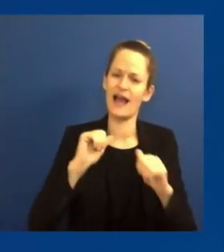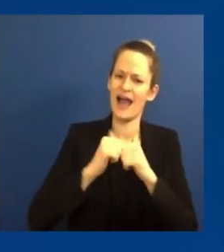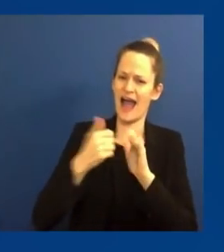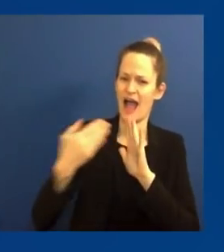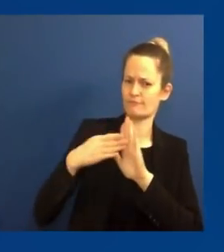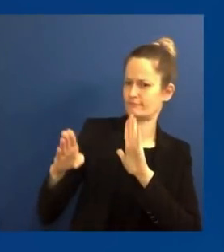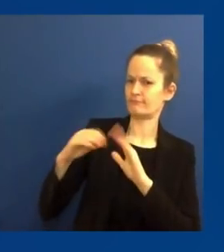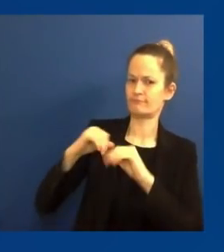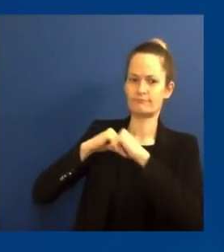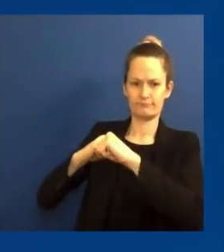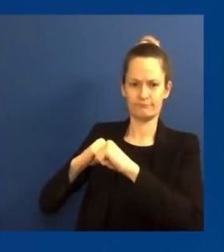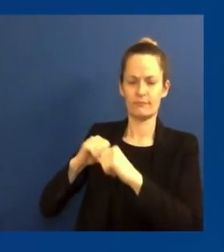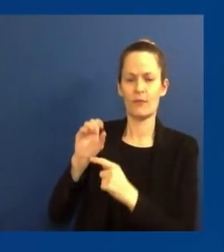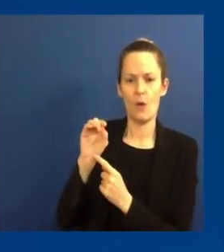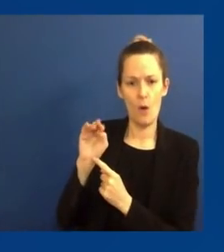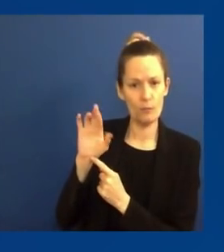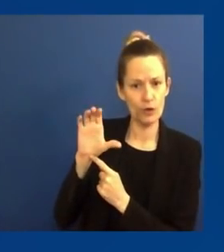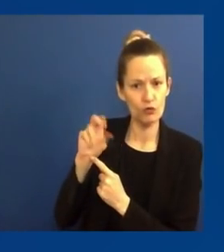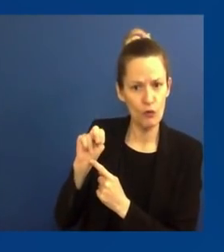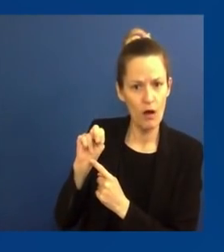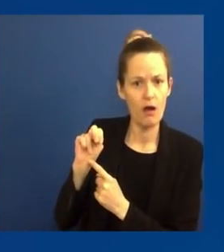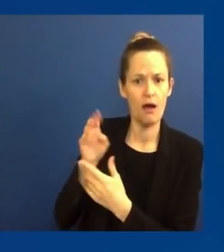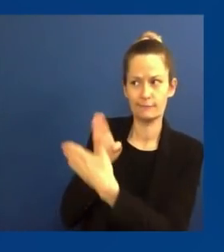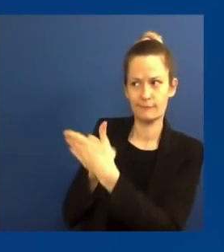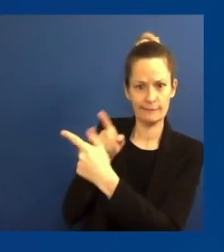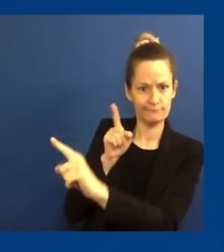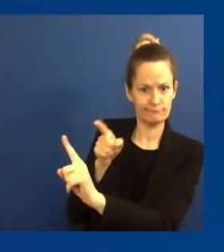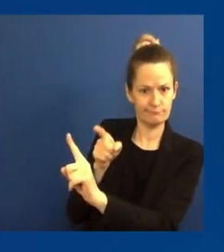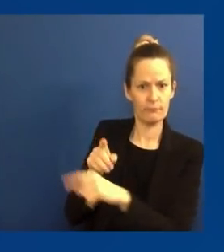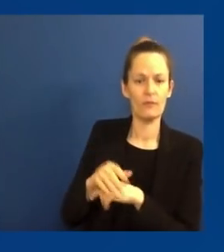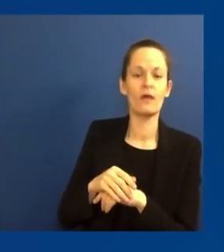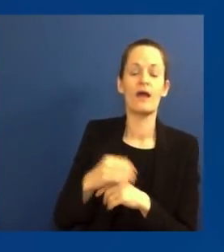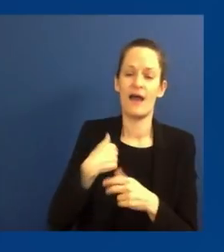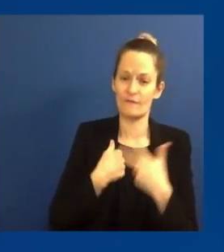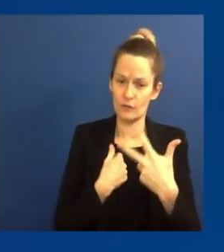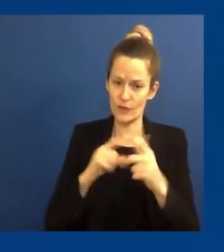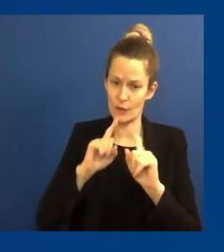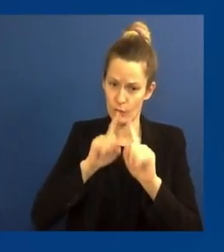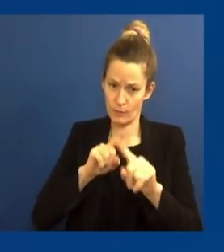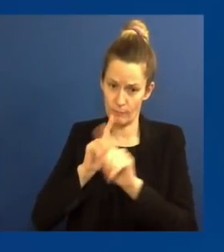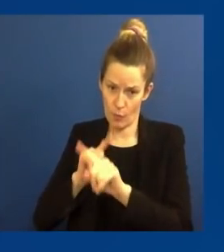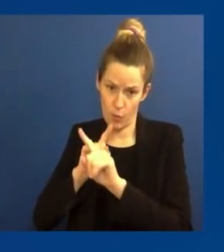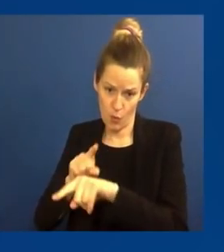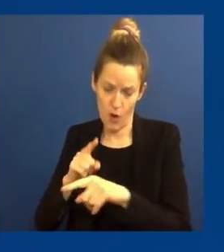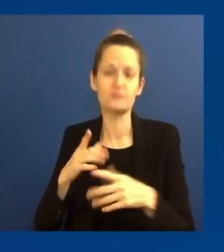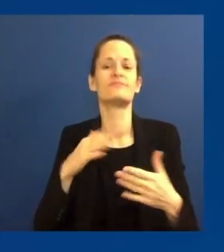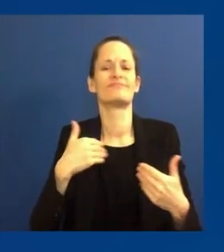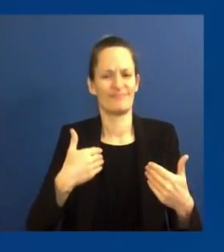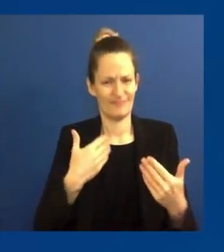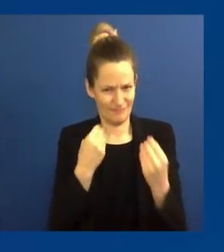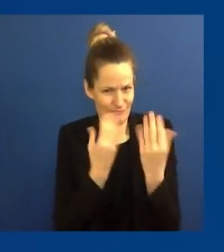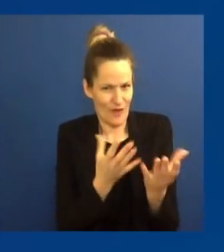These reports add more evidence to the importance of being up to date with COVID vaccinations --